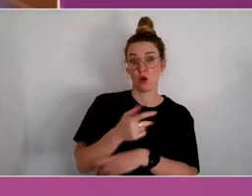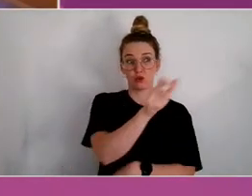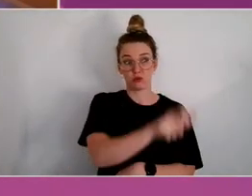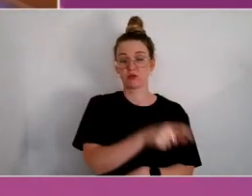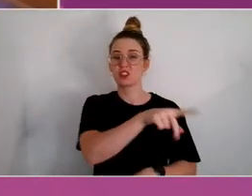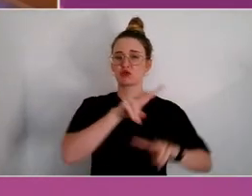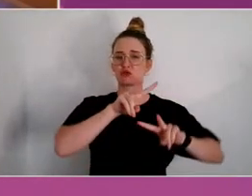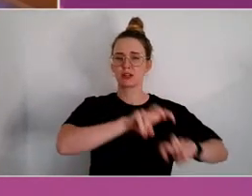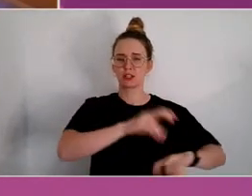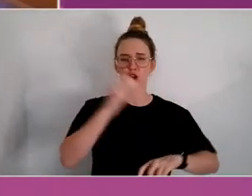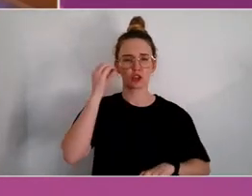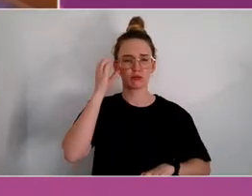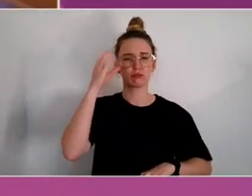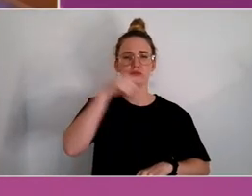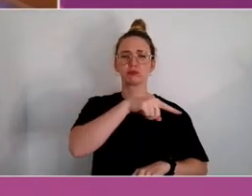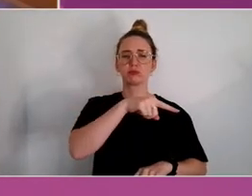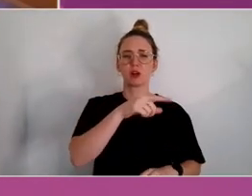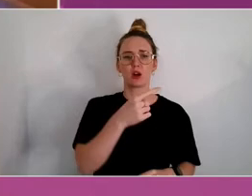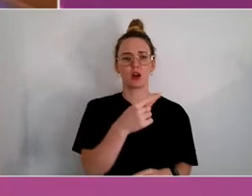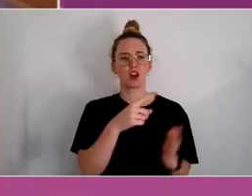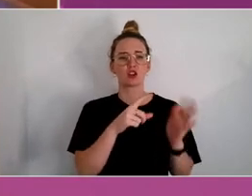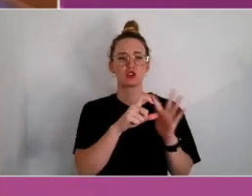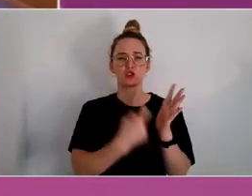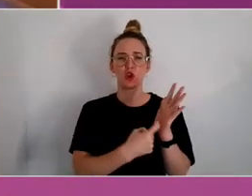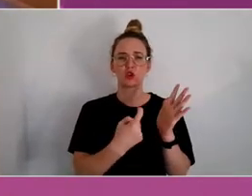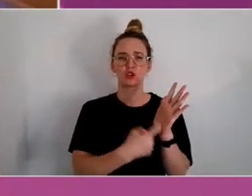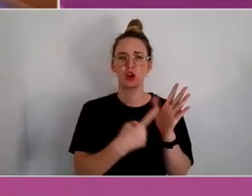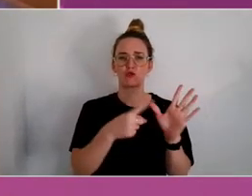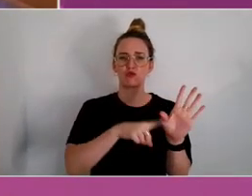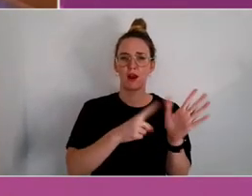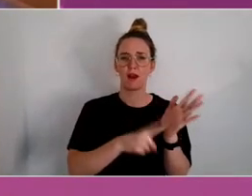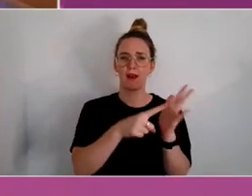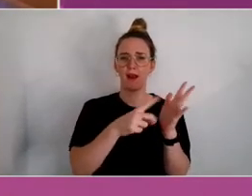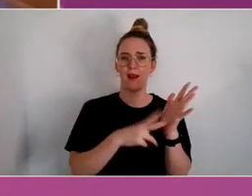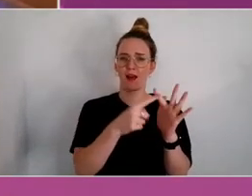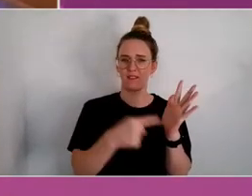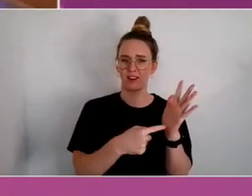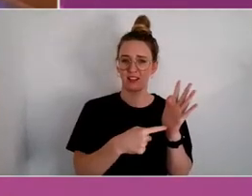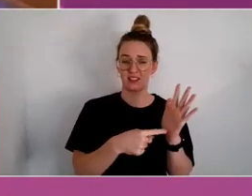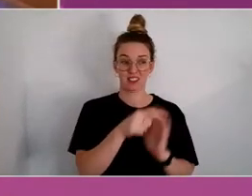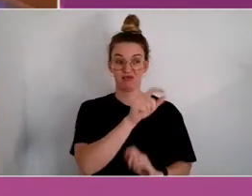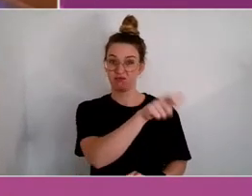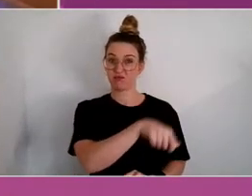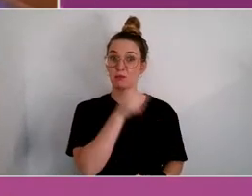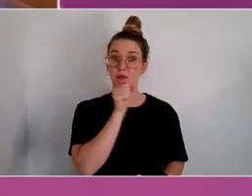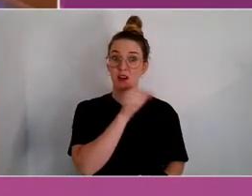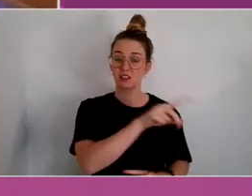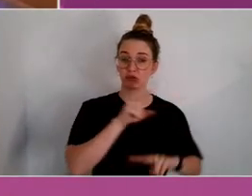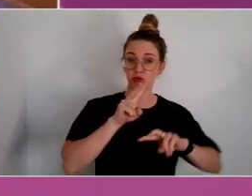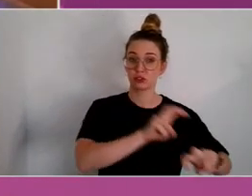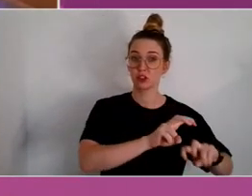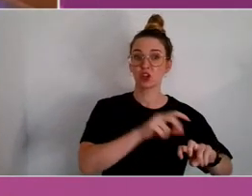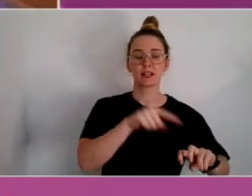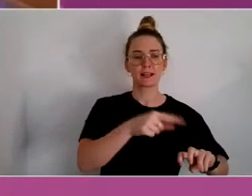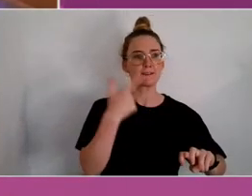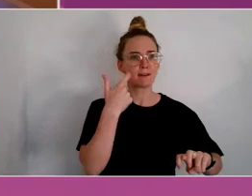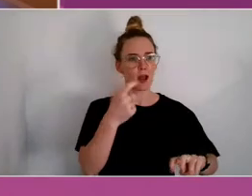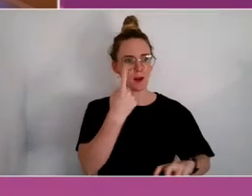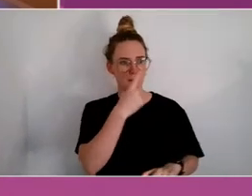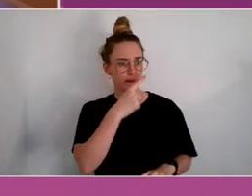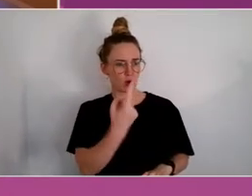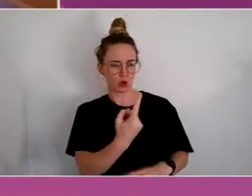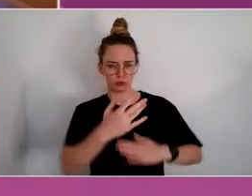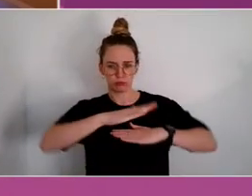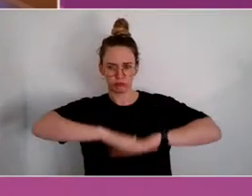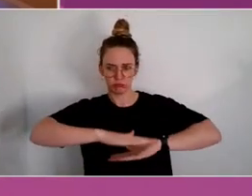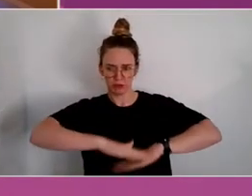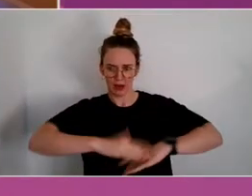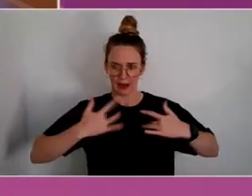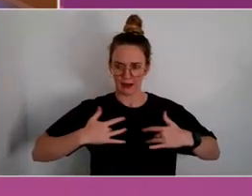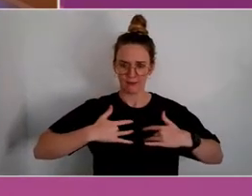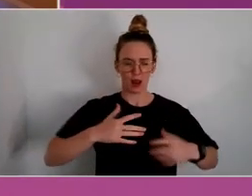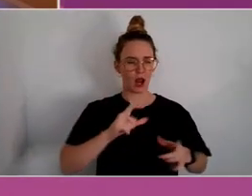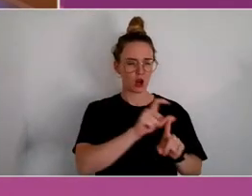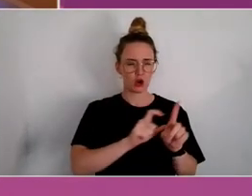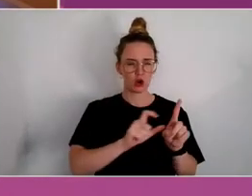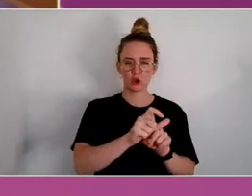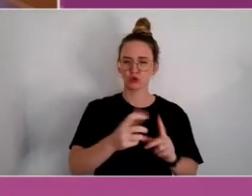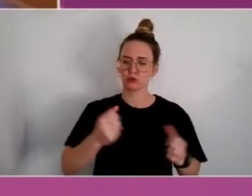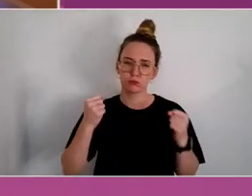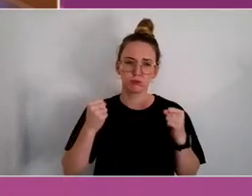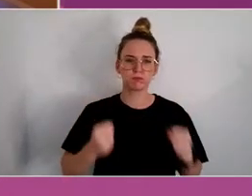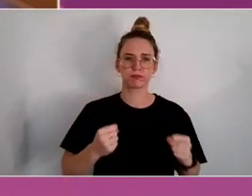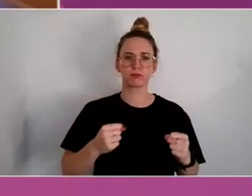He lived on country and was strong in culture, usually have better health outcomes.